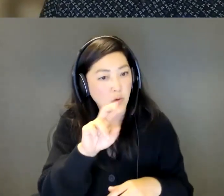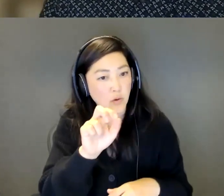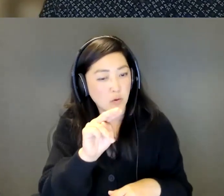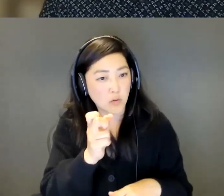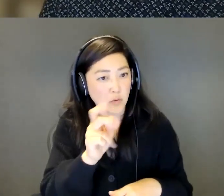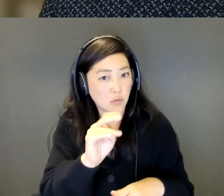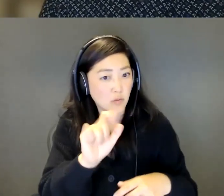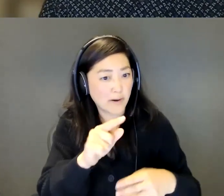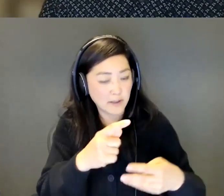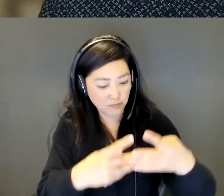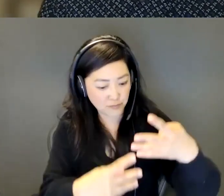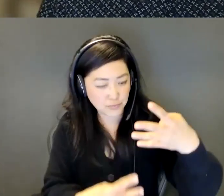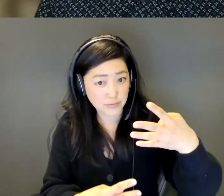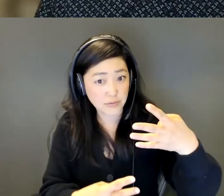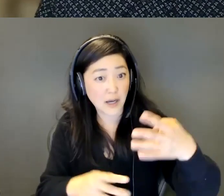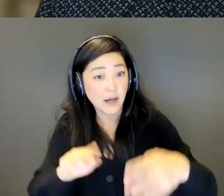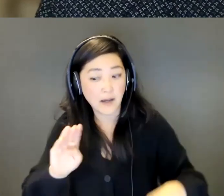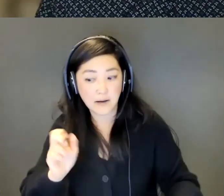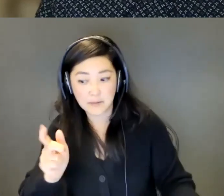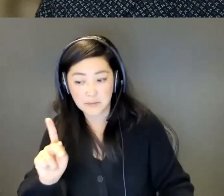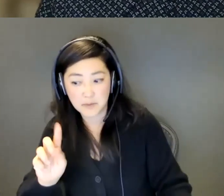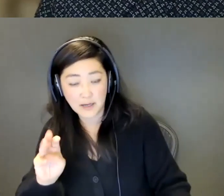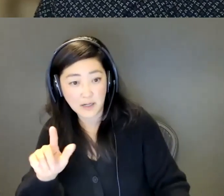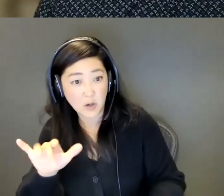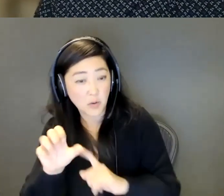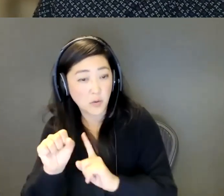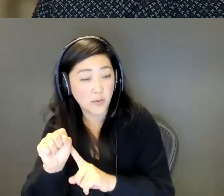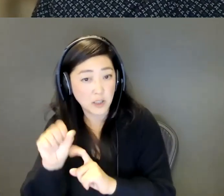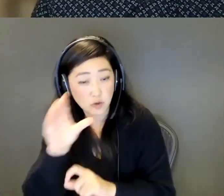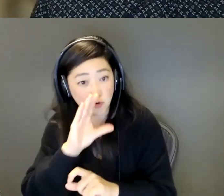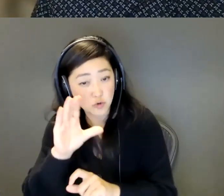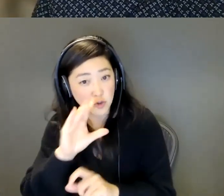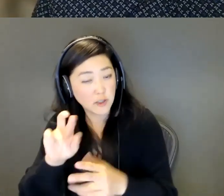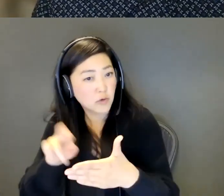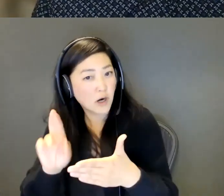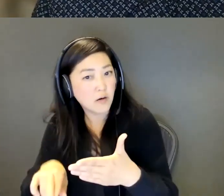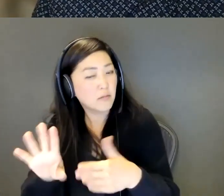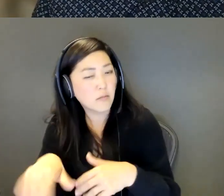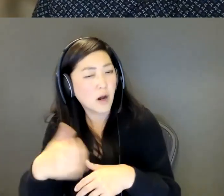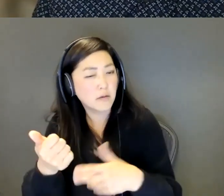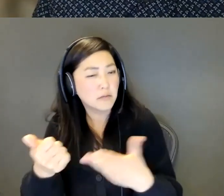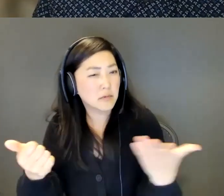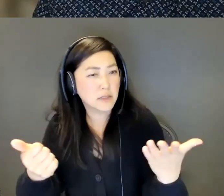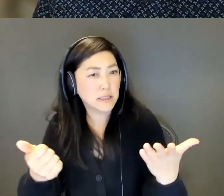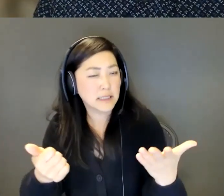higher in search results, was there any other surprising consequence of adopting Thema?" Kieron.